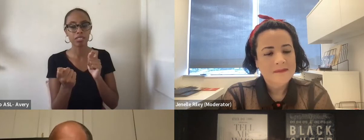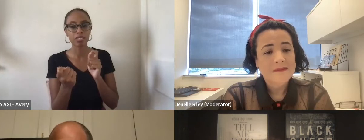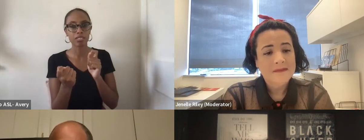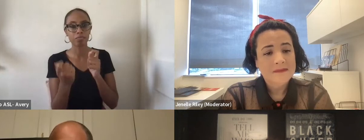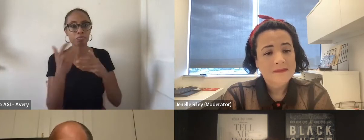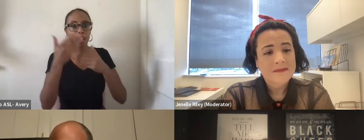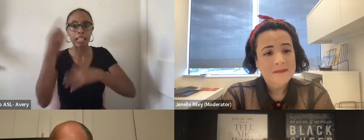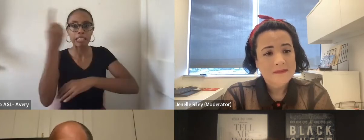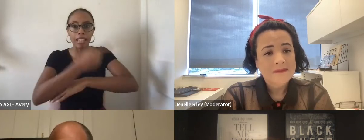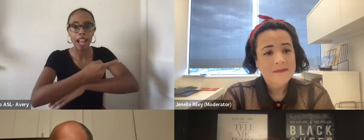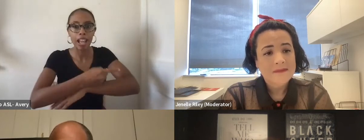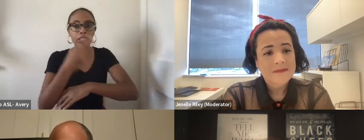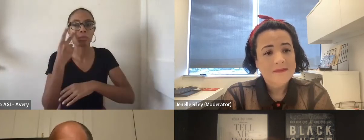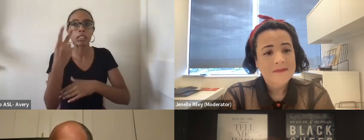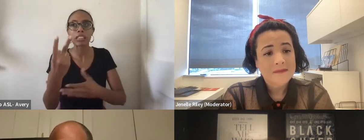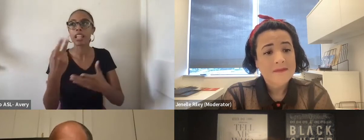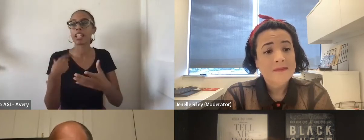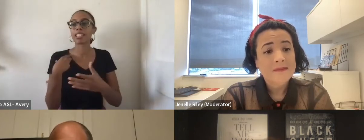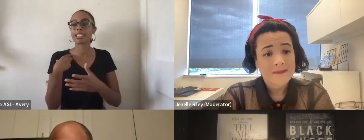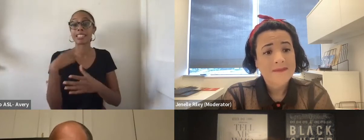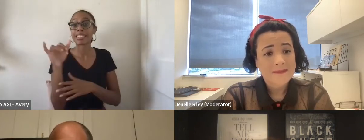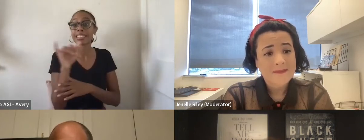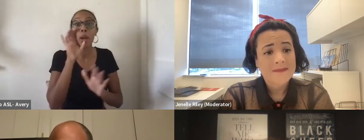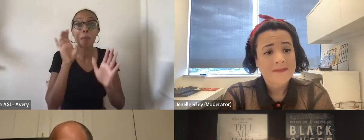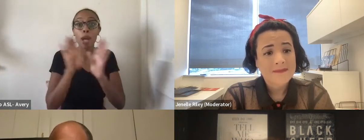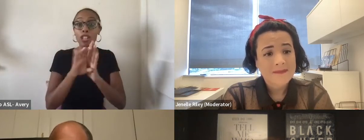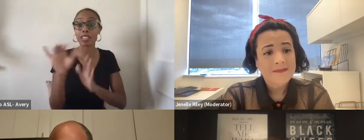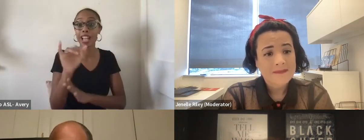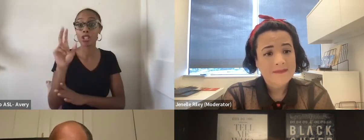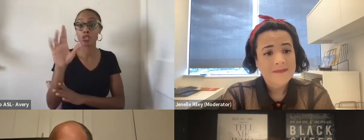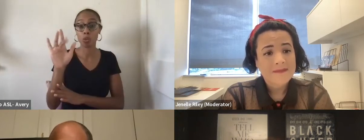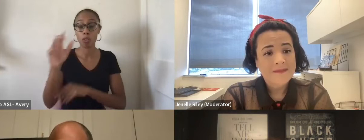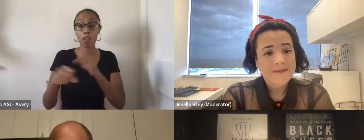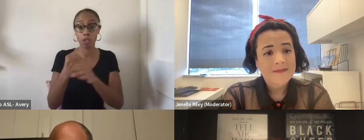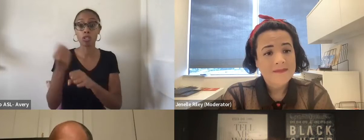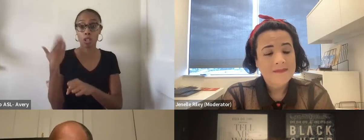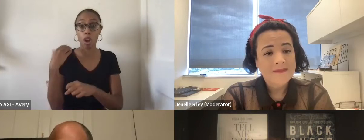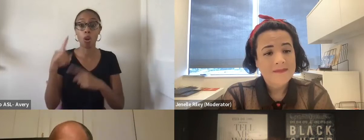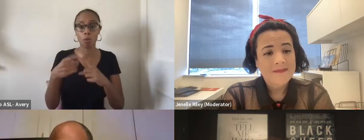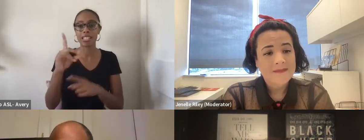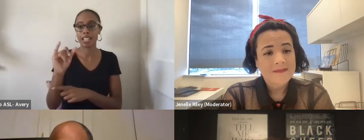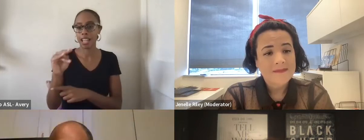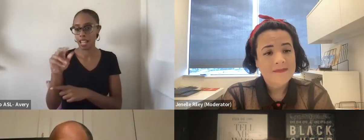ago I think is going to have a massive impact on millions of people around this country and the